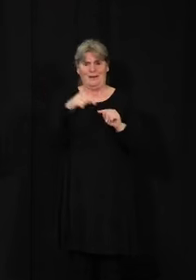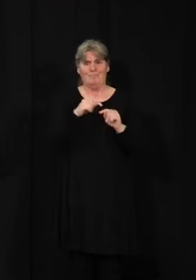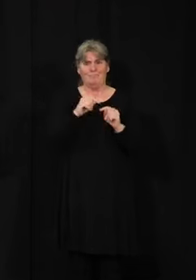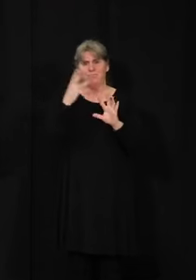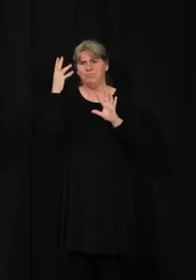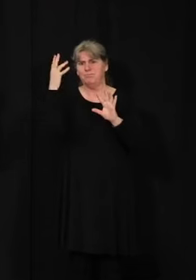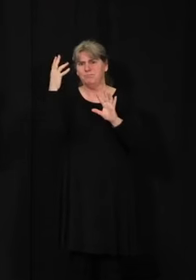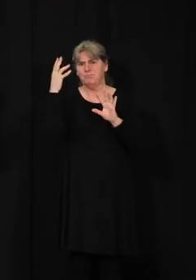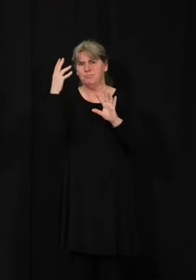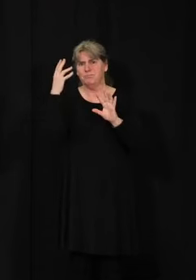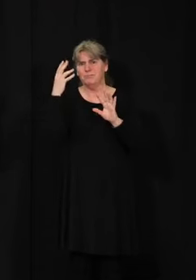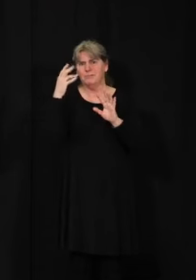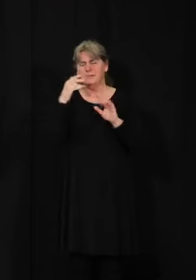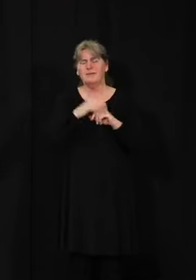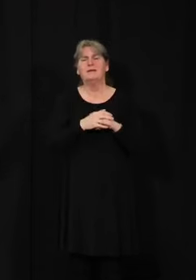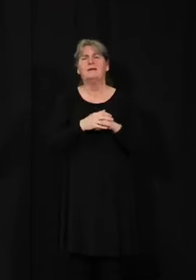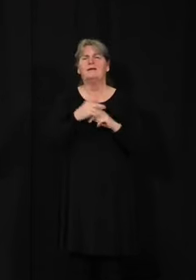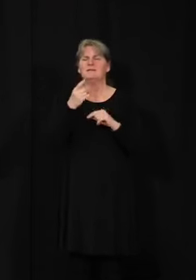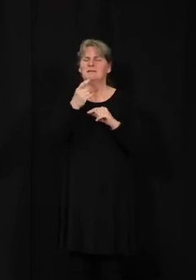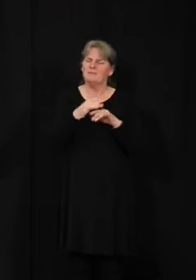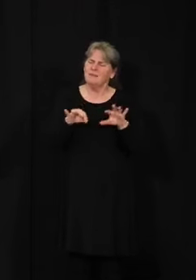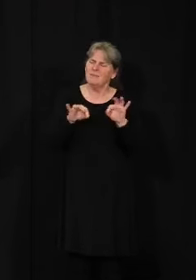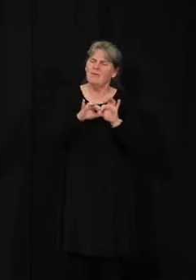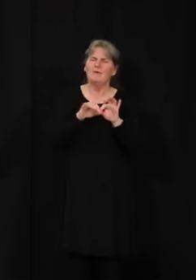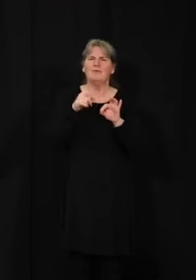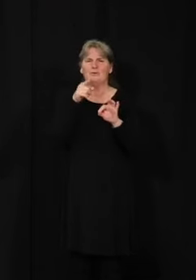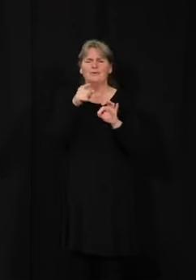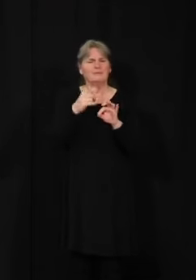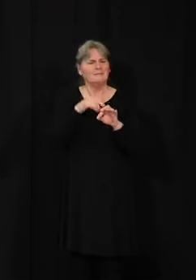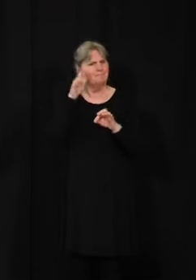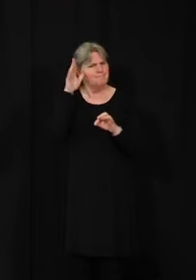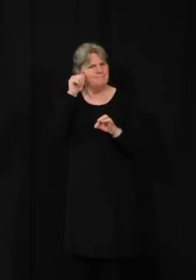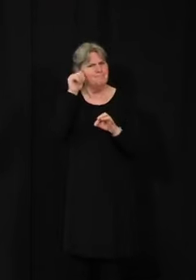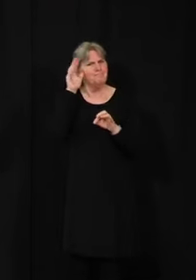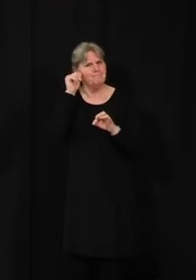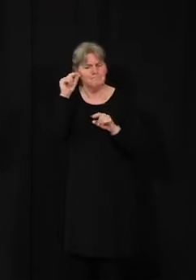relayed today to Yukoners because we really need you to be just as vigilant now as you have